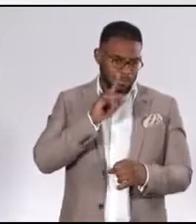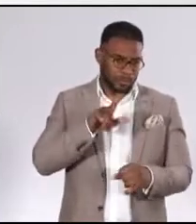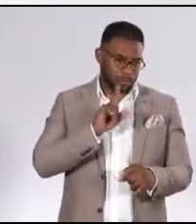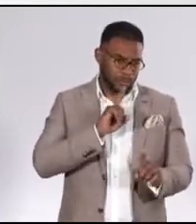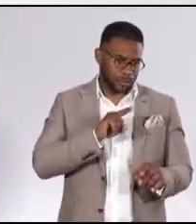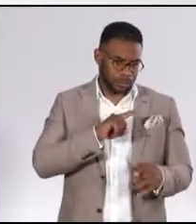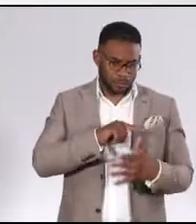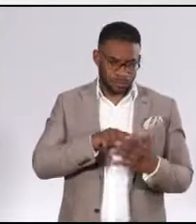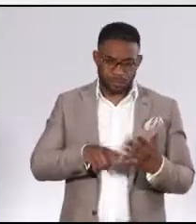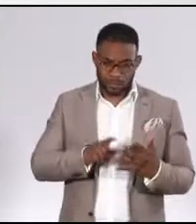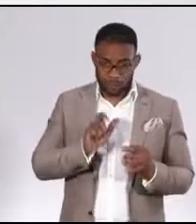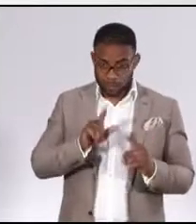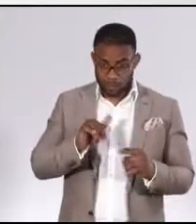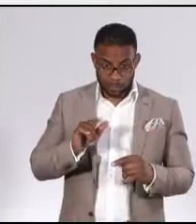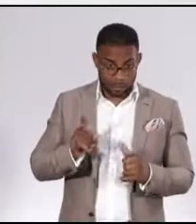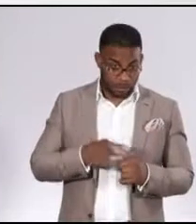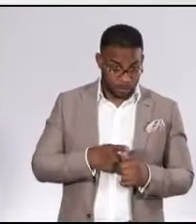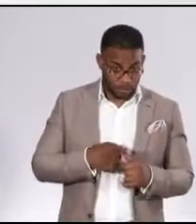So if we can go to our first polling question,